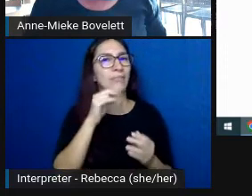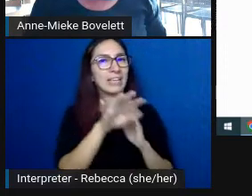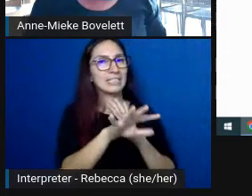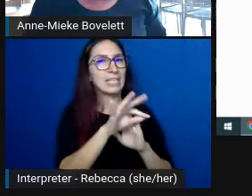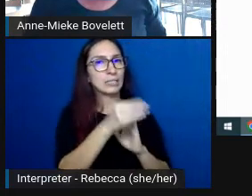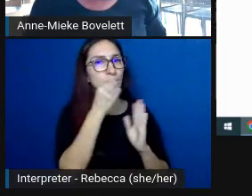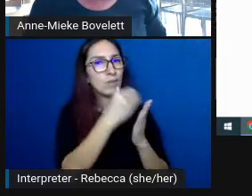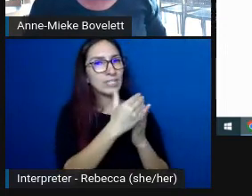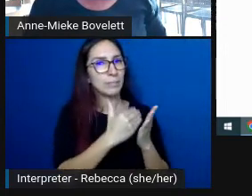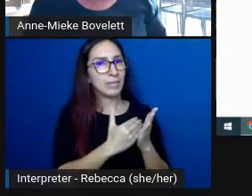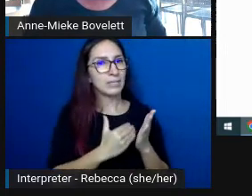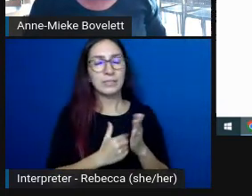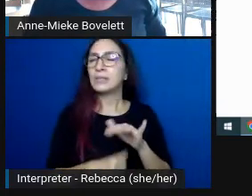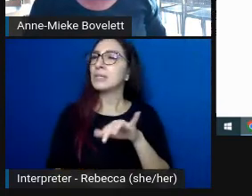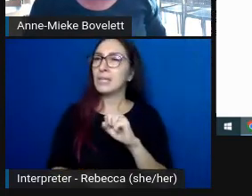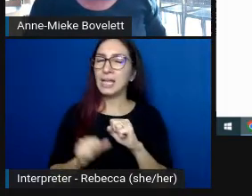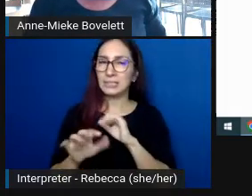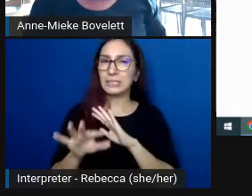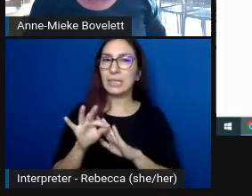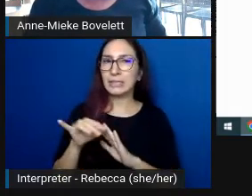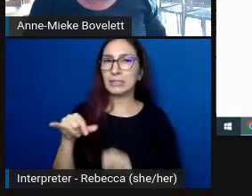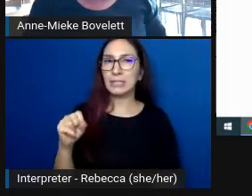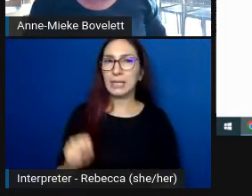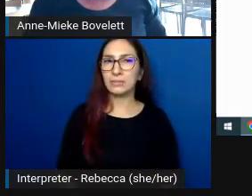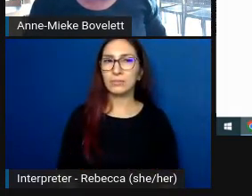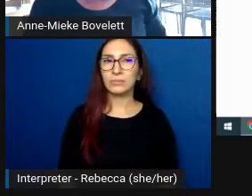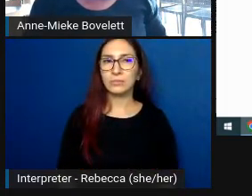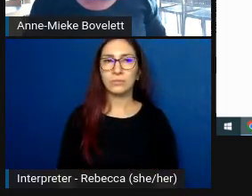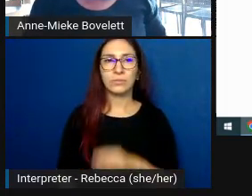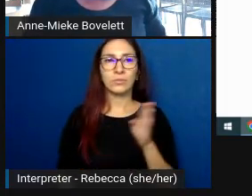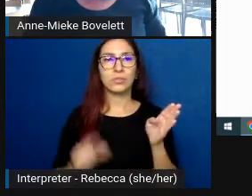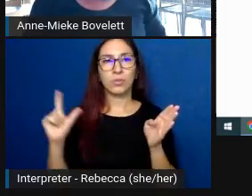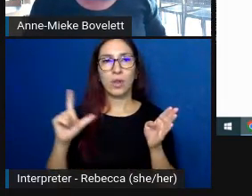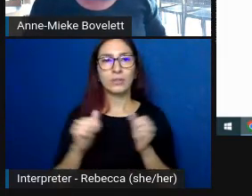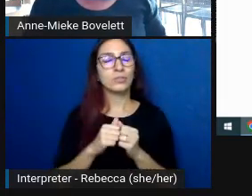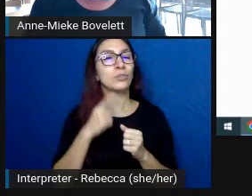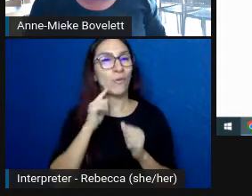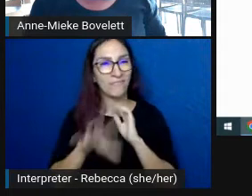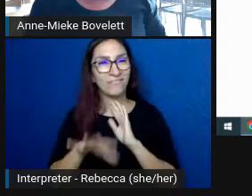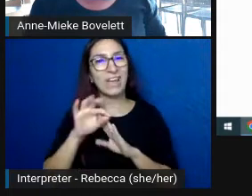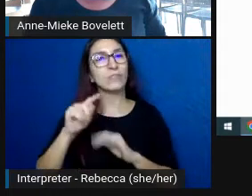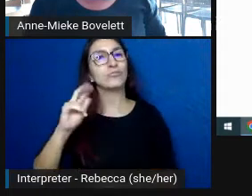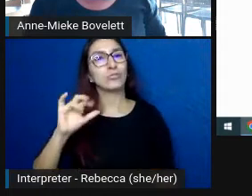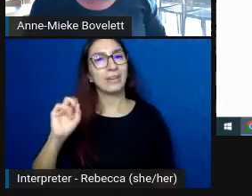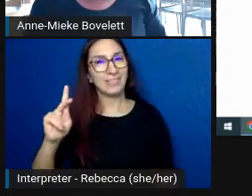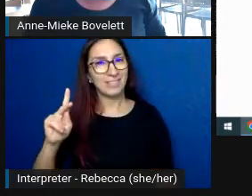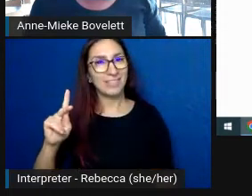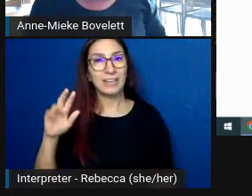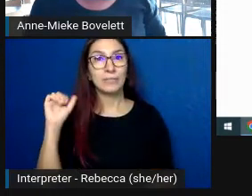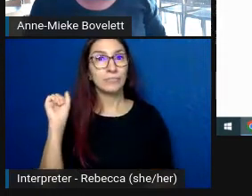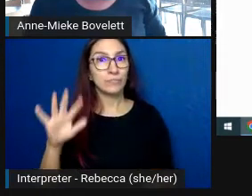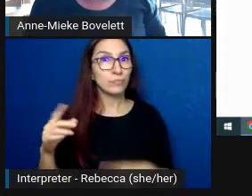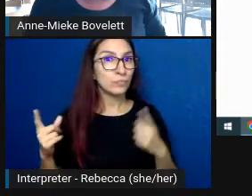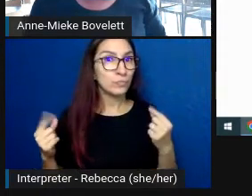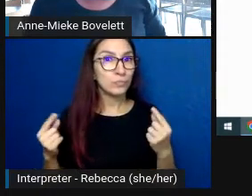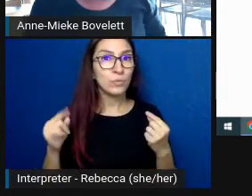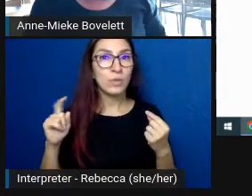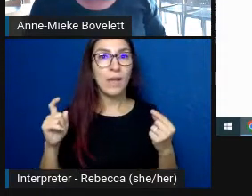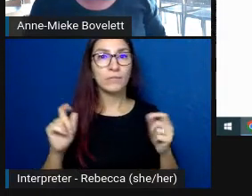Yes, it is selected. Basically, here's the trick. [screen reader] You have to open the combo box [screen reader]